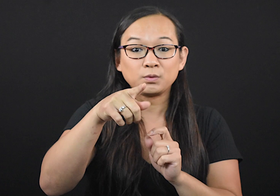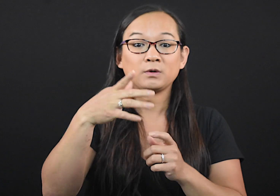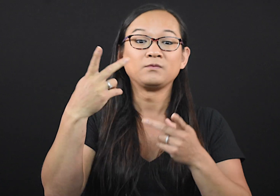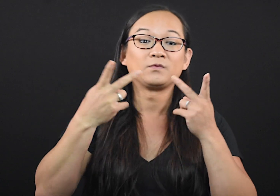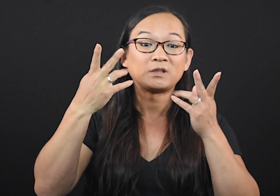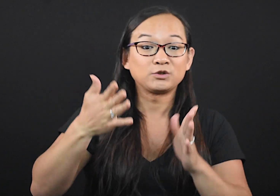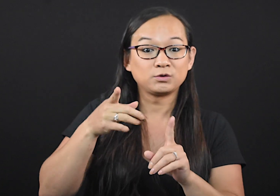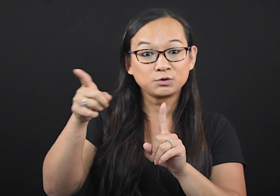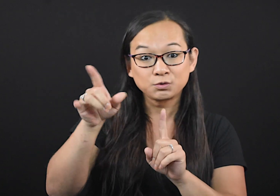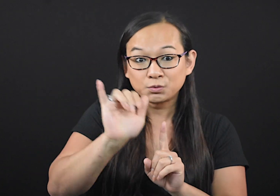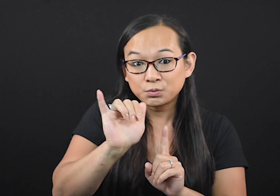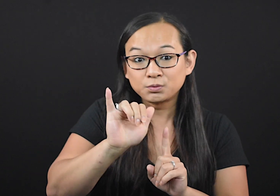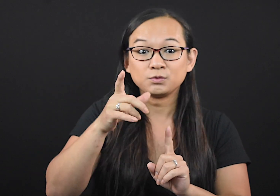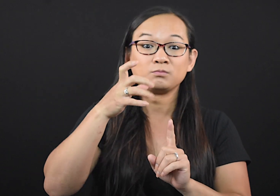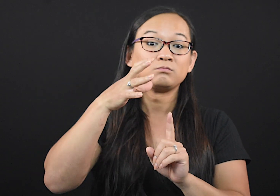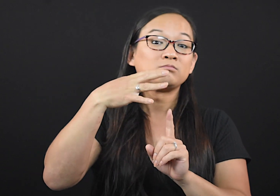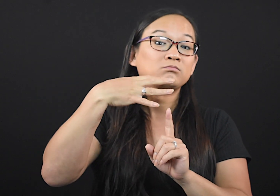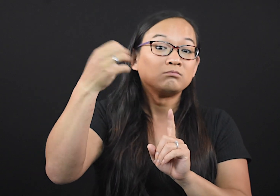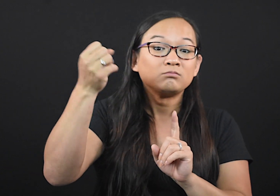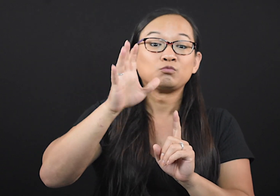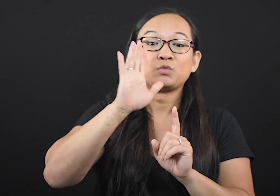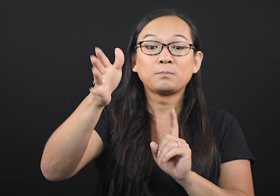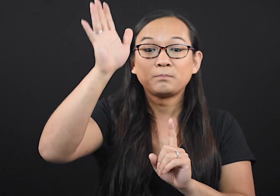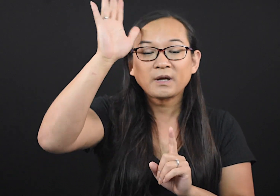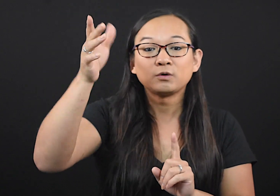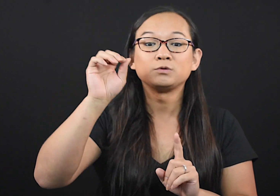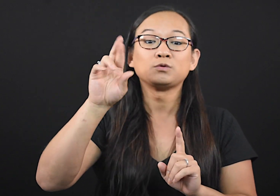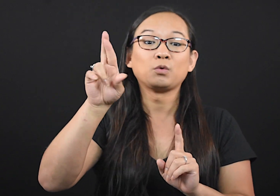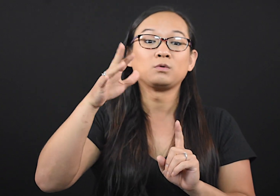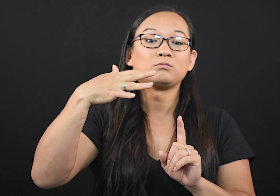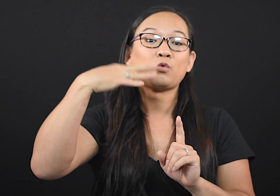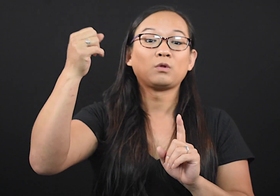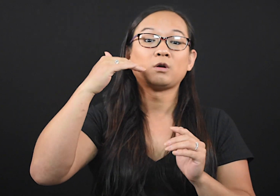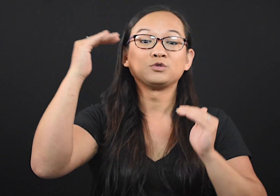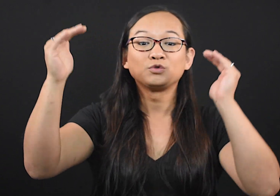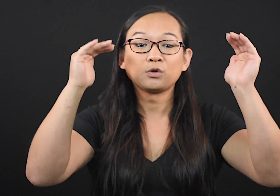people who live with you, and visitors (e.g., grandparents or older adults and other people at